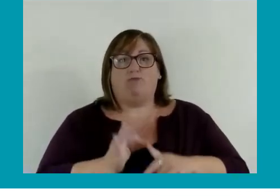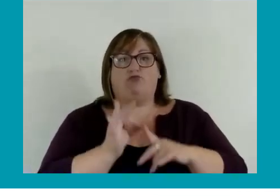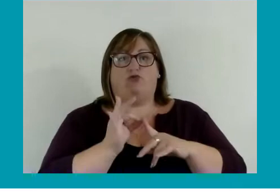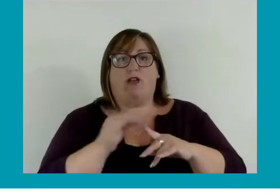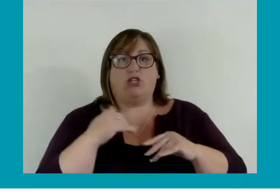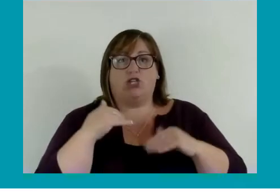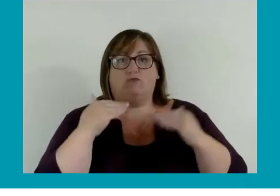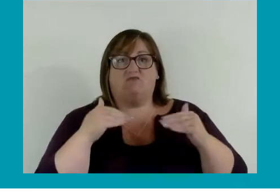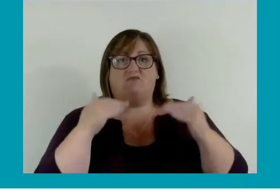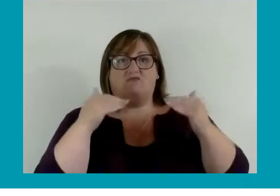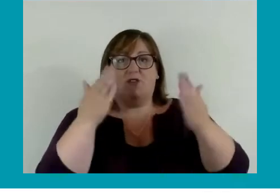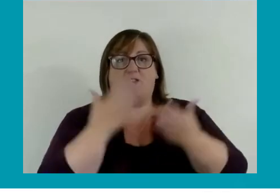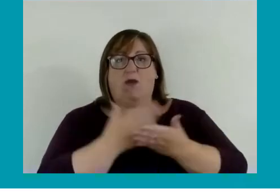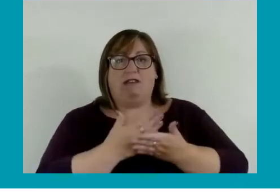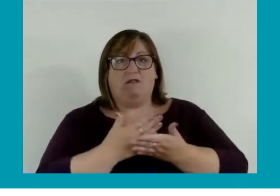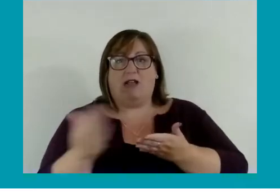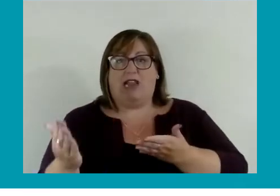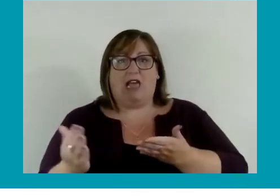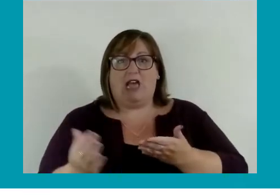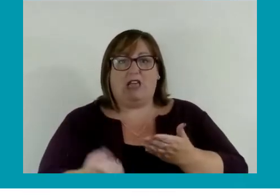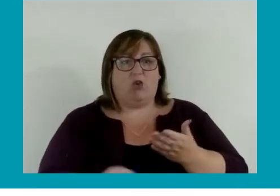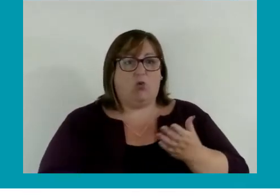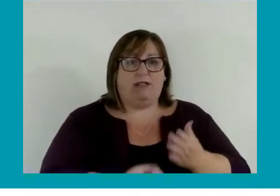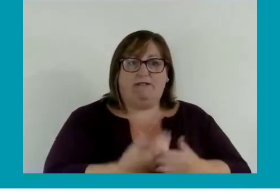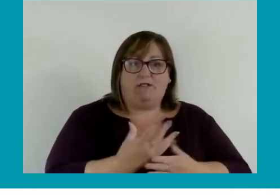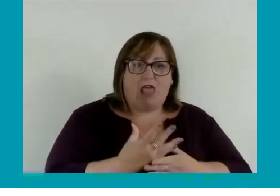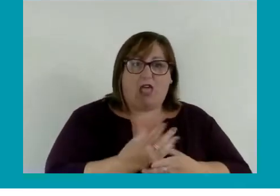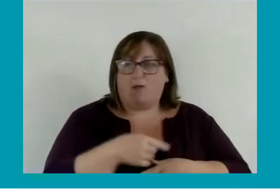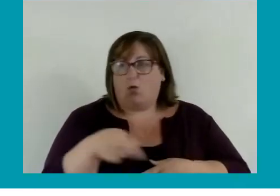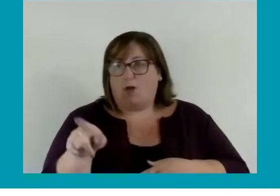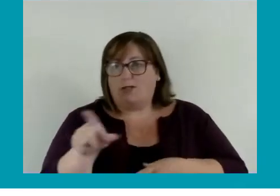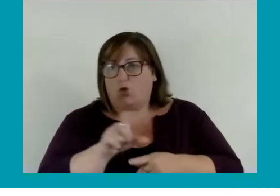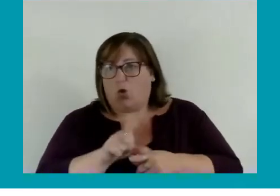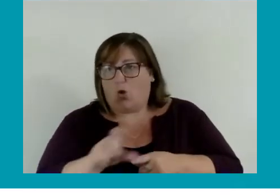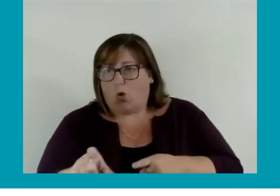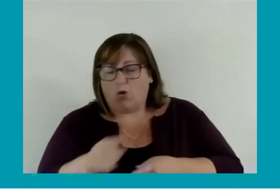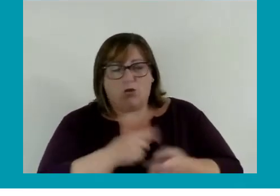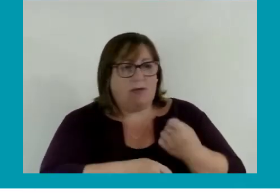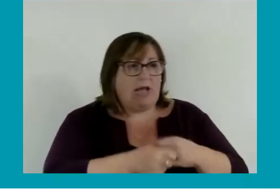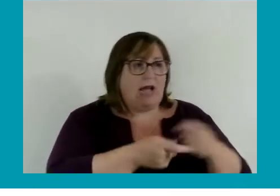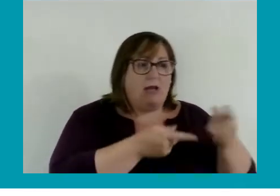developed in in some ways put on a course and they churned out managers and we had great training